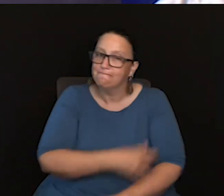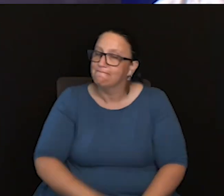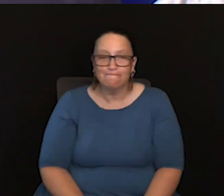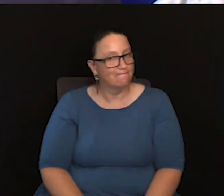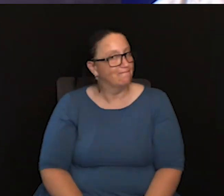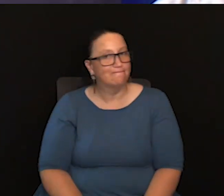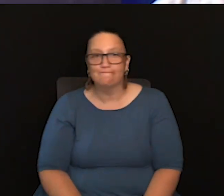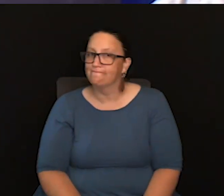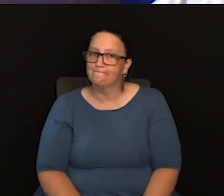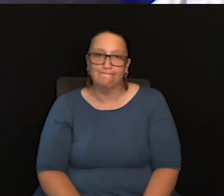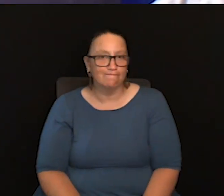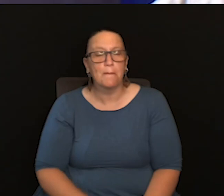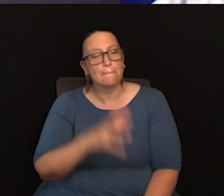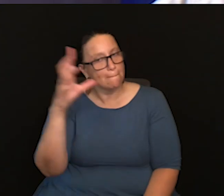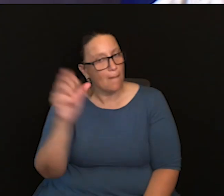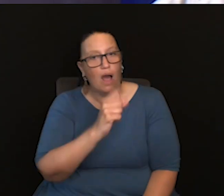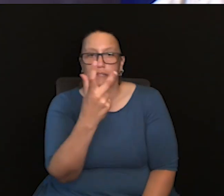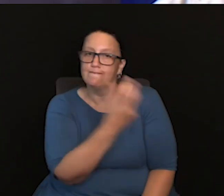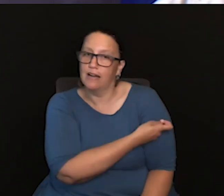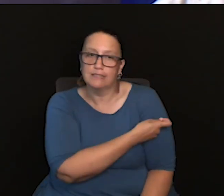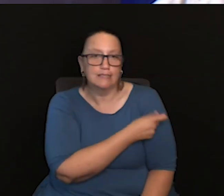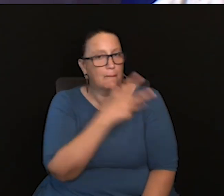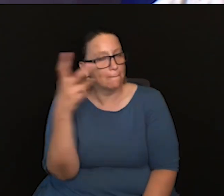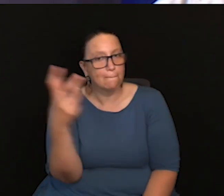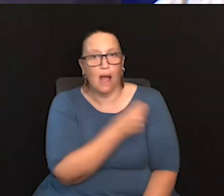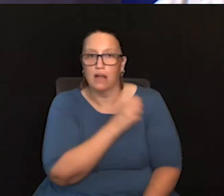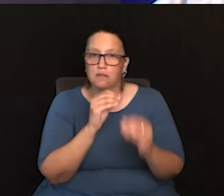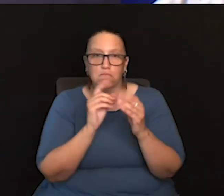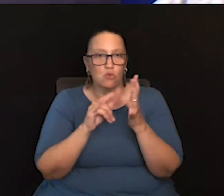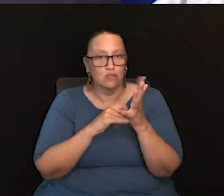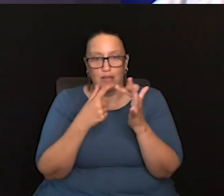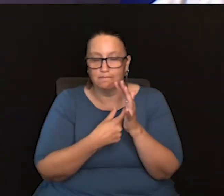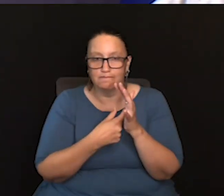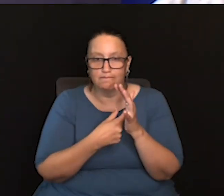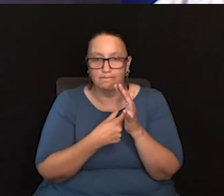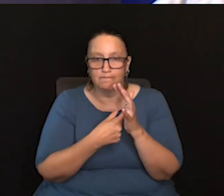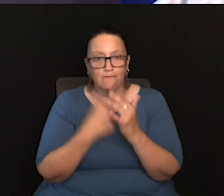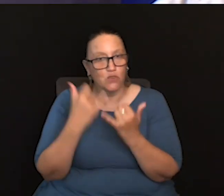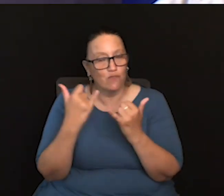for the need for vaccination or for booster doses. Vaccination remains the most effective way of protecting...